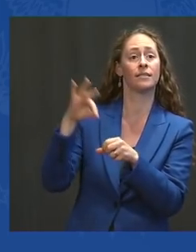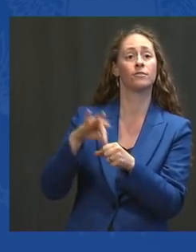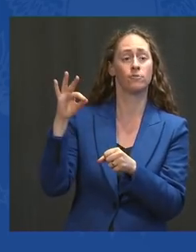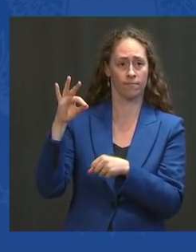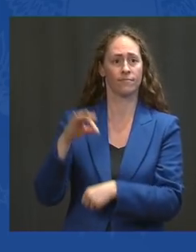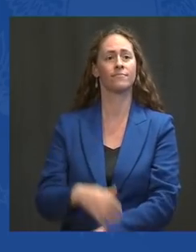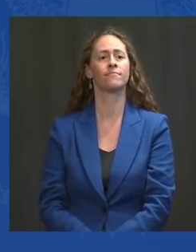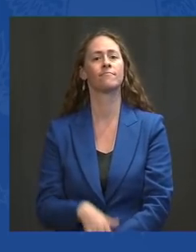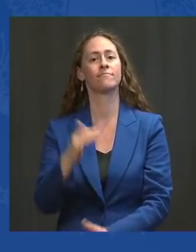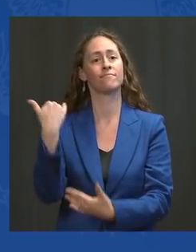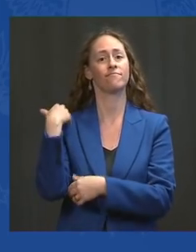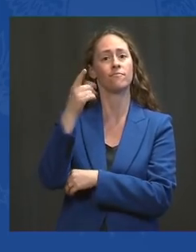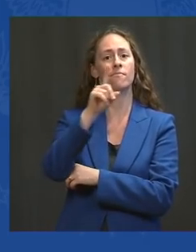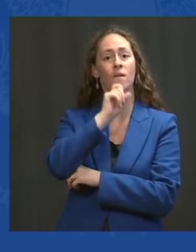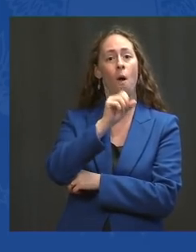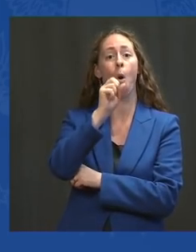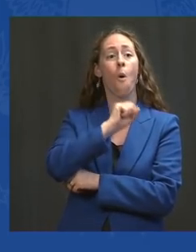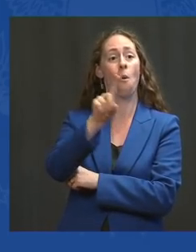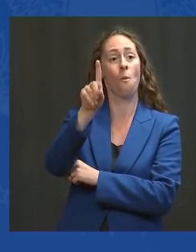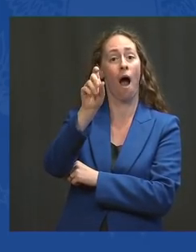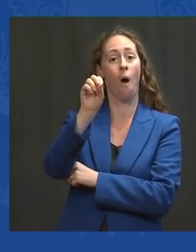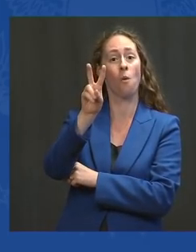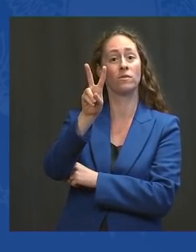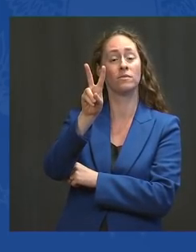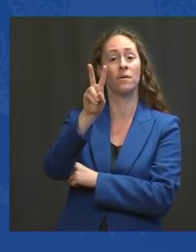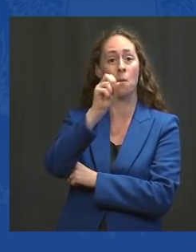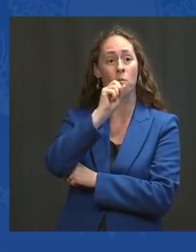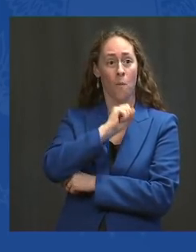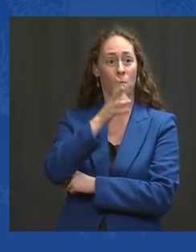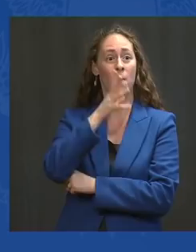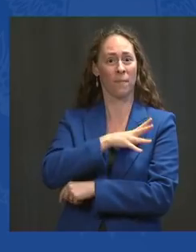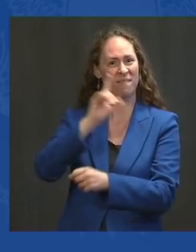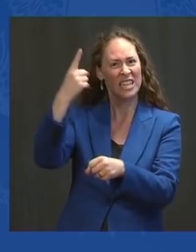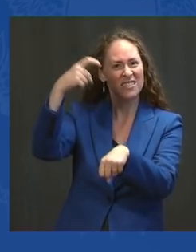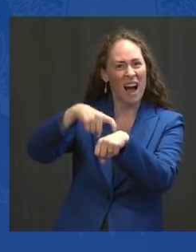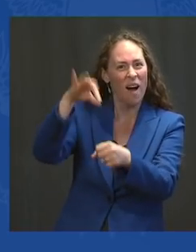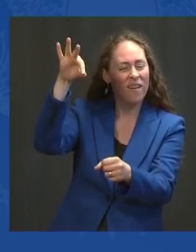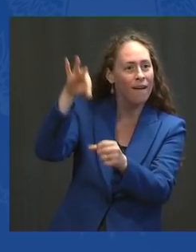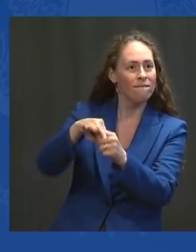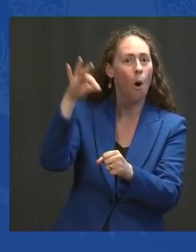who voted for the first time on the very spot she once picked cotton.